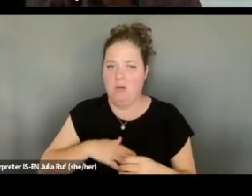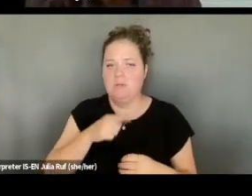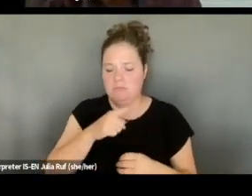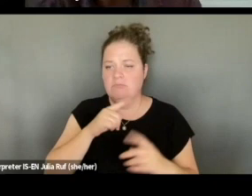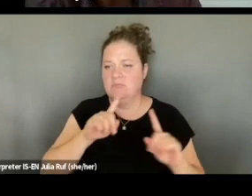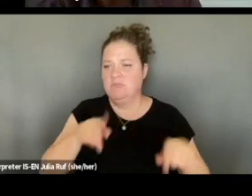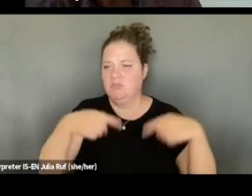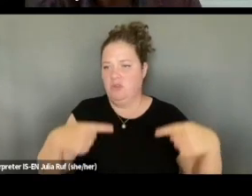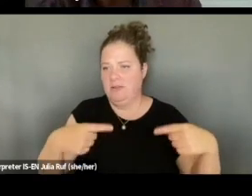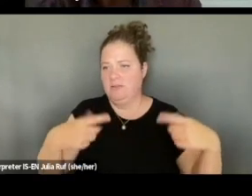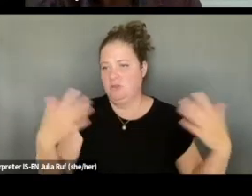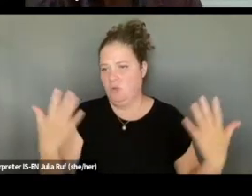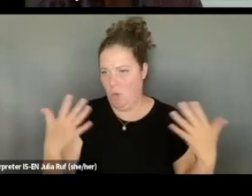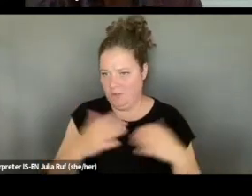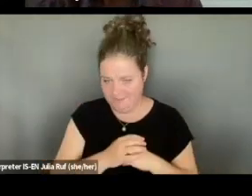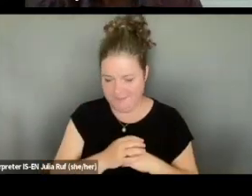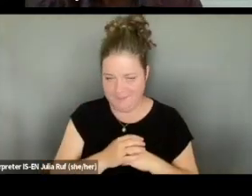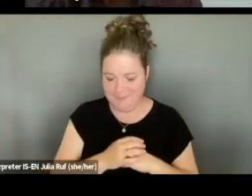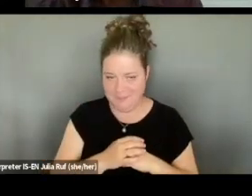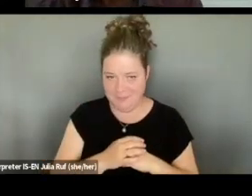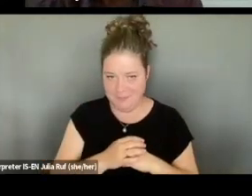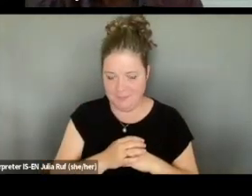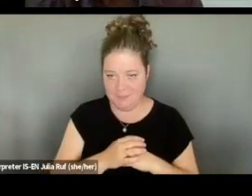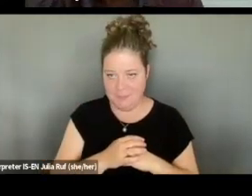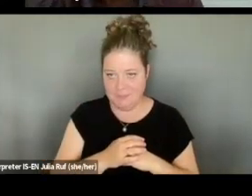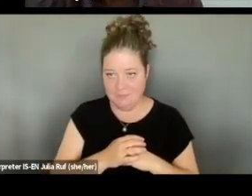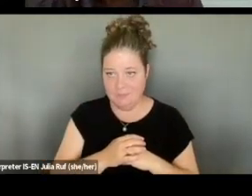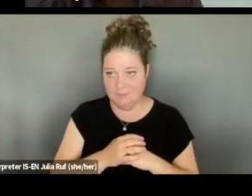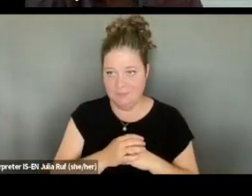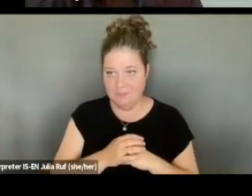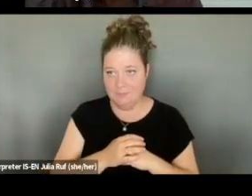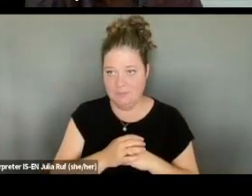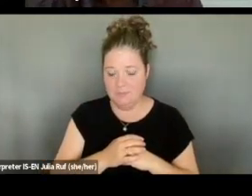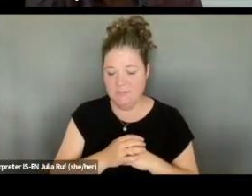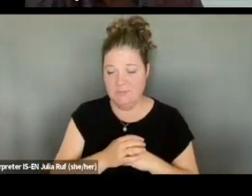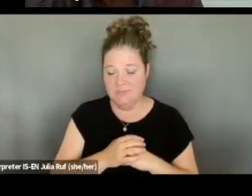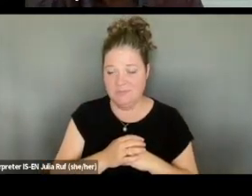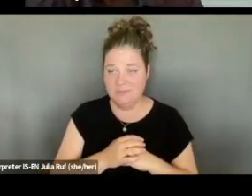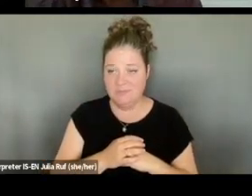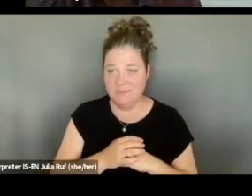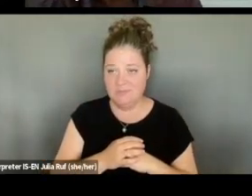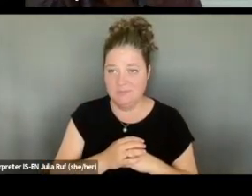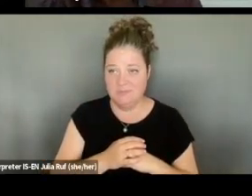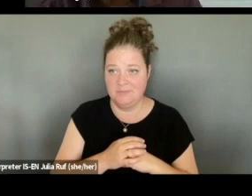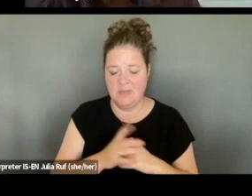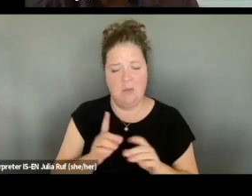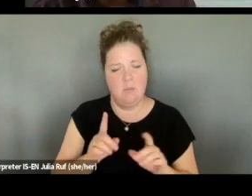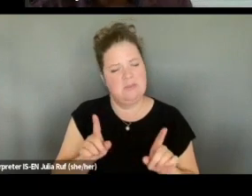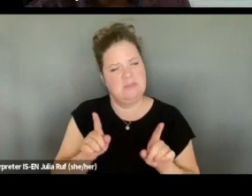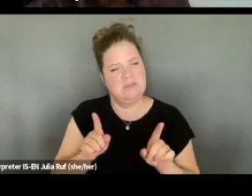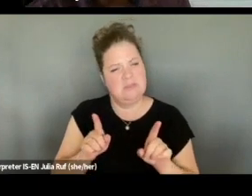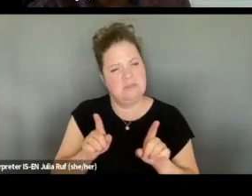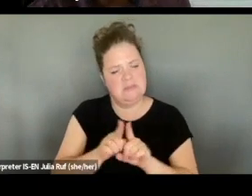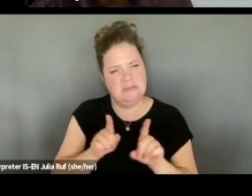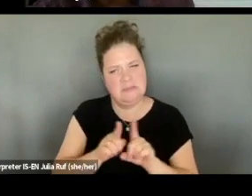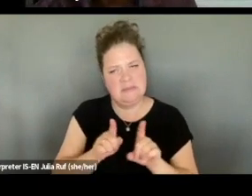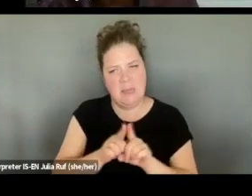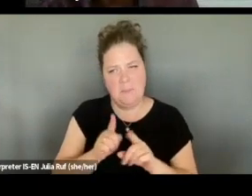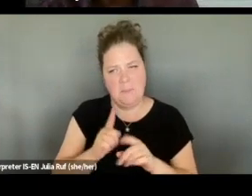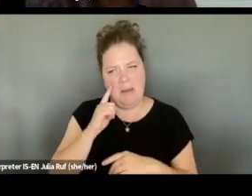a bit about those, or I talked a bit about those before. So, as well, the toolkit looks at the challenges, and I think it lists like